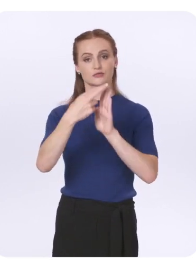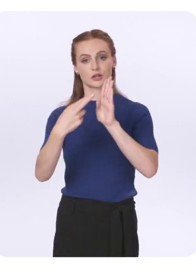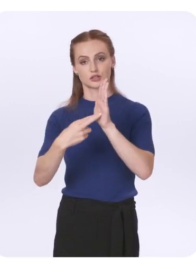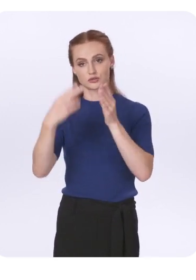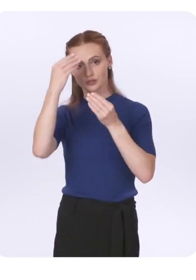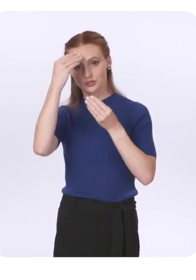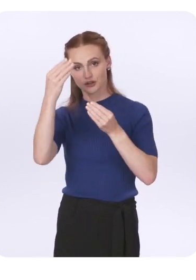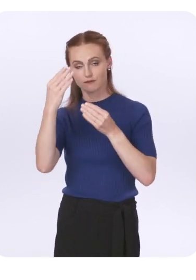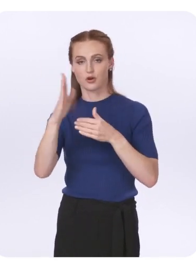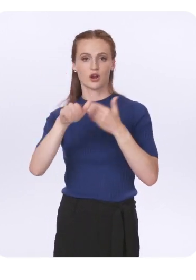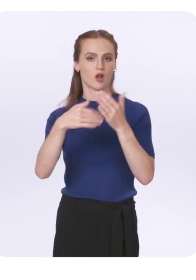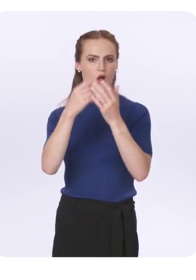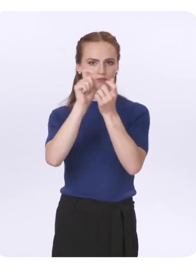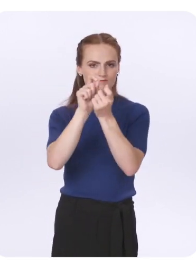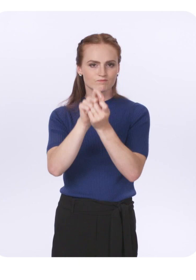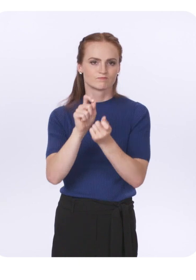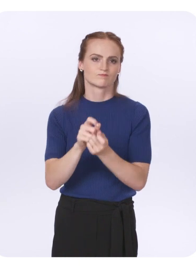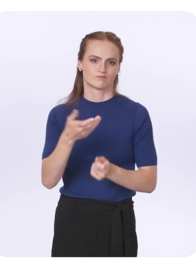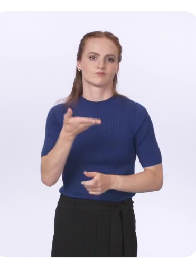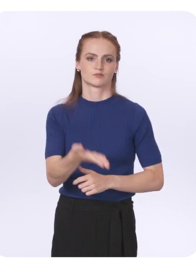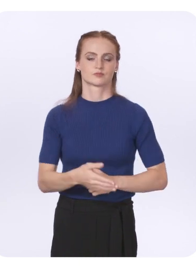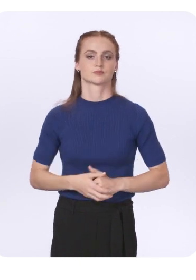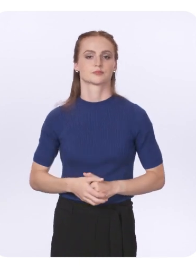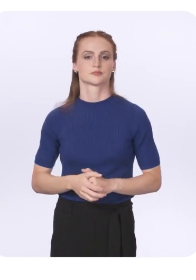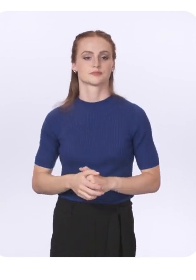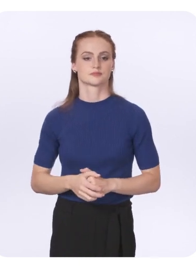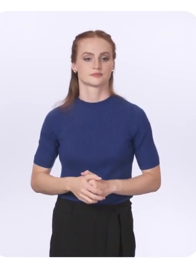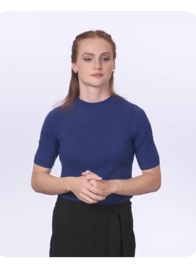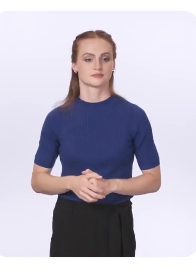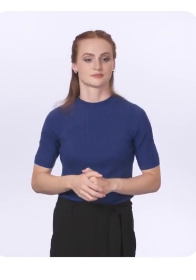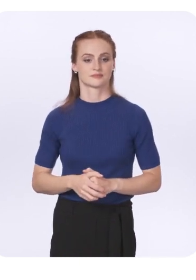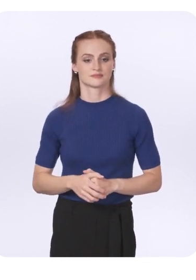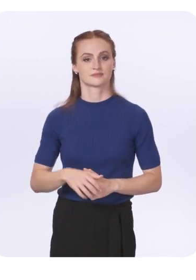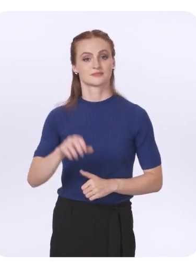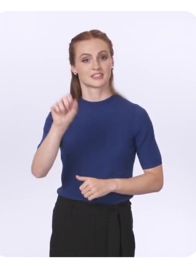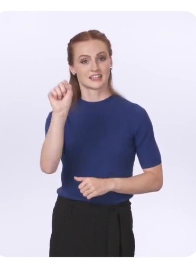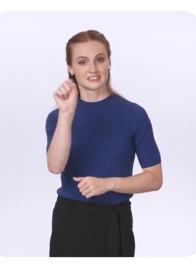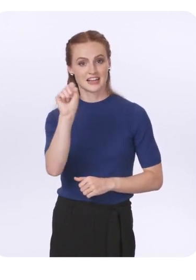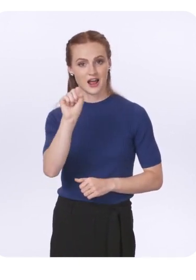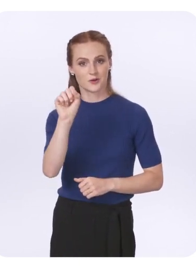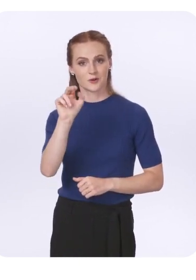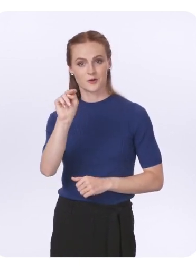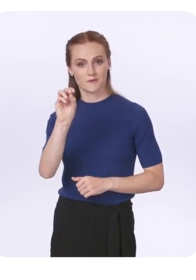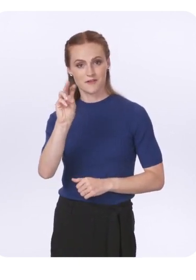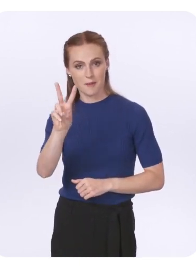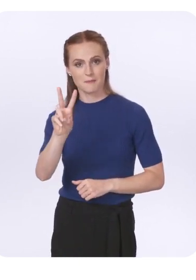Seattle in November, mixed reality, and a community of brilliant minds like yours.